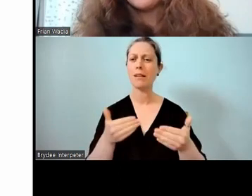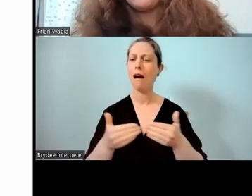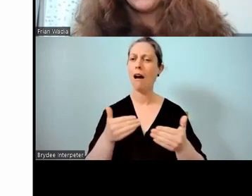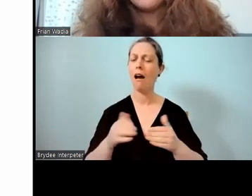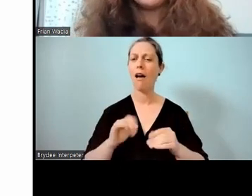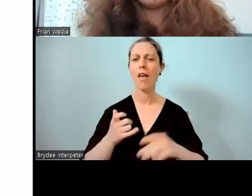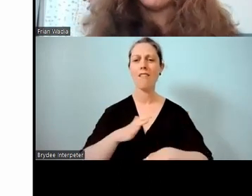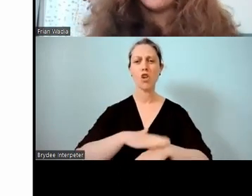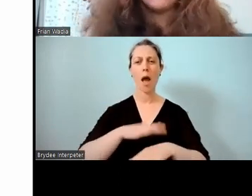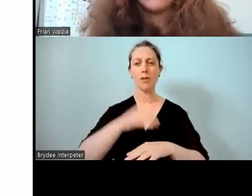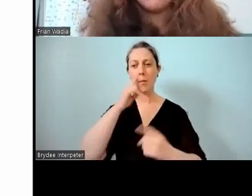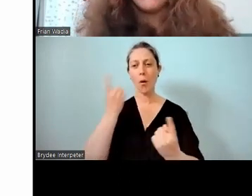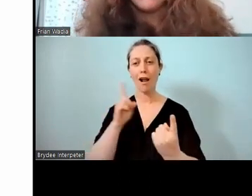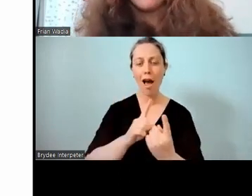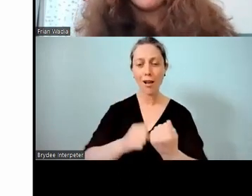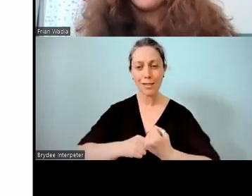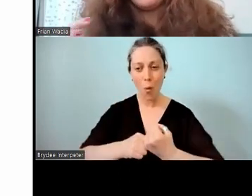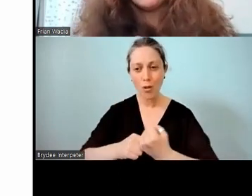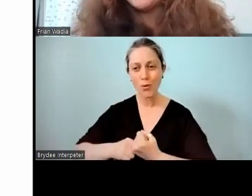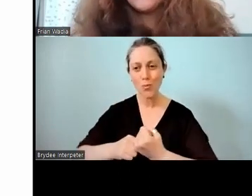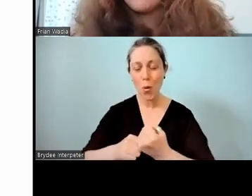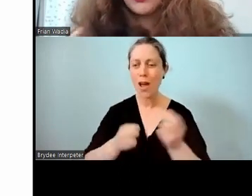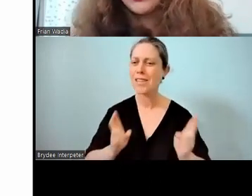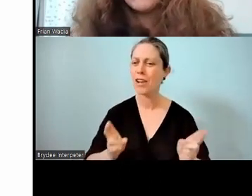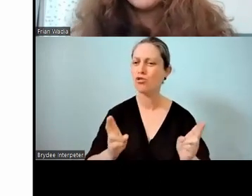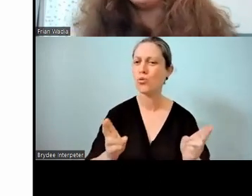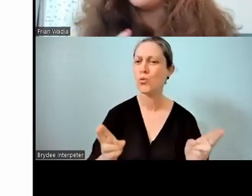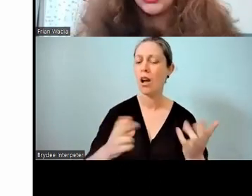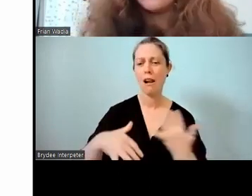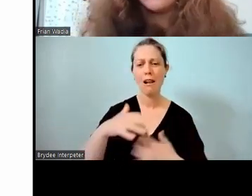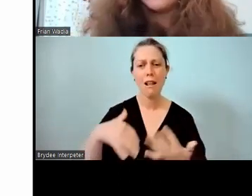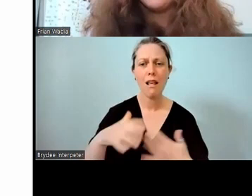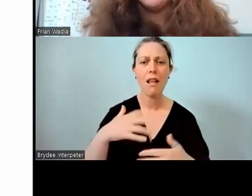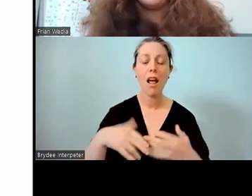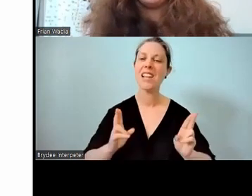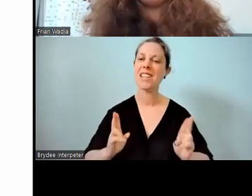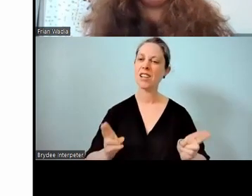other peers supporting them, engaging, interacting with them naturally.